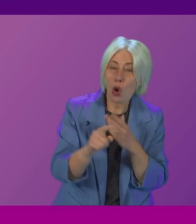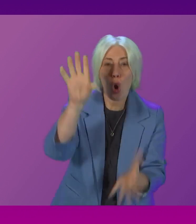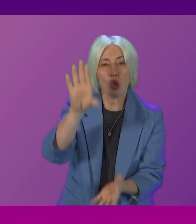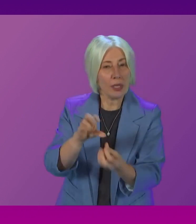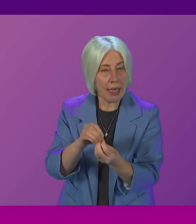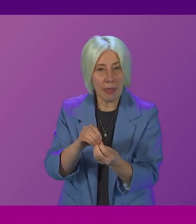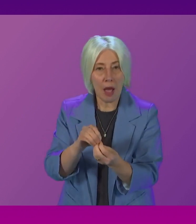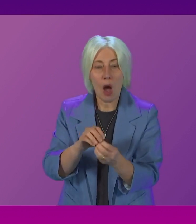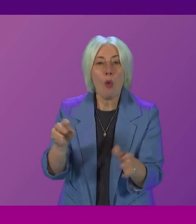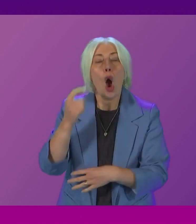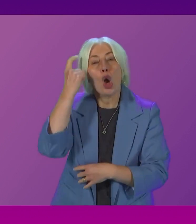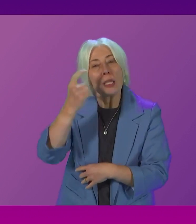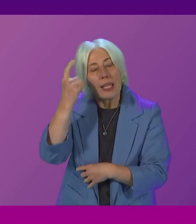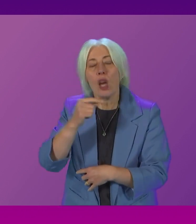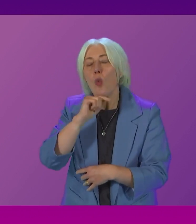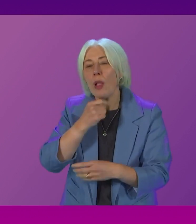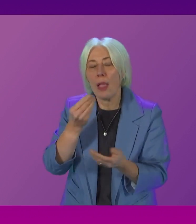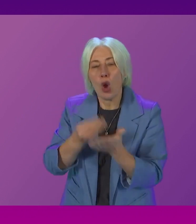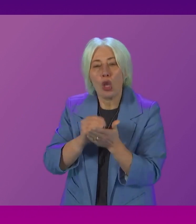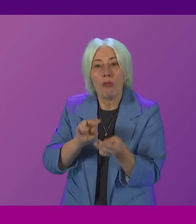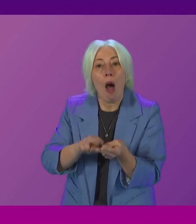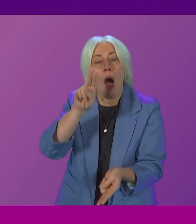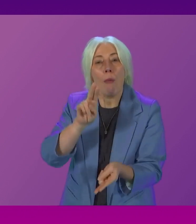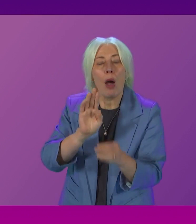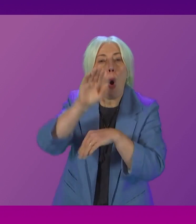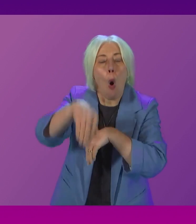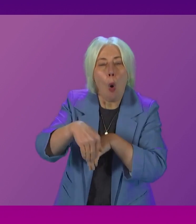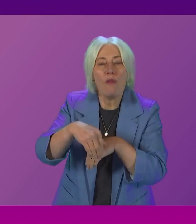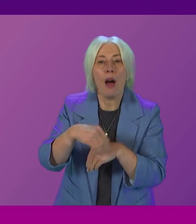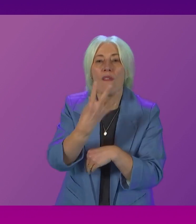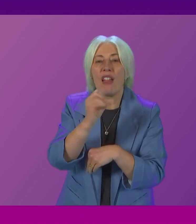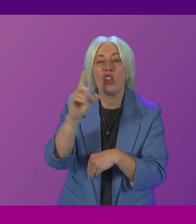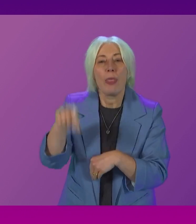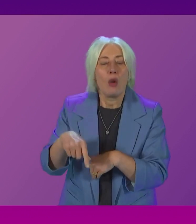were considered to take the costs above the threshold in any one financial year.